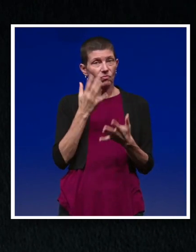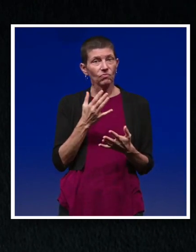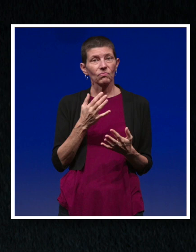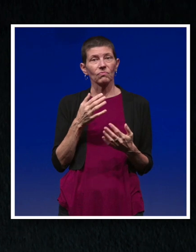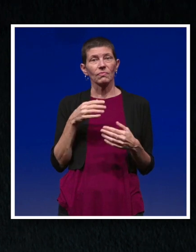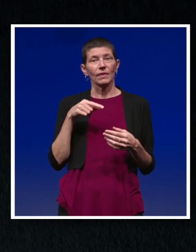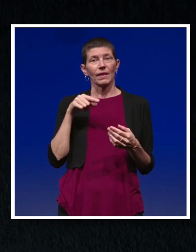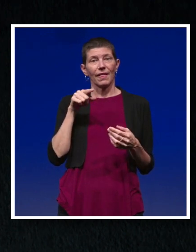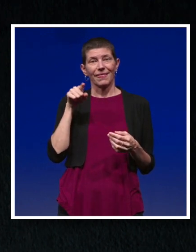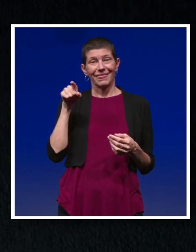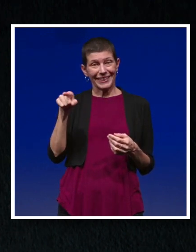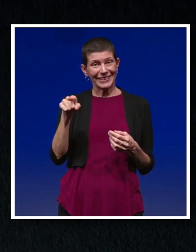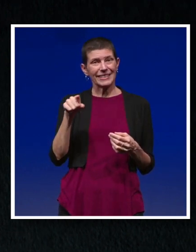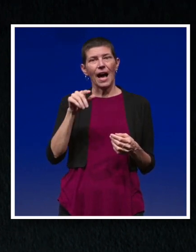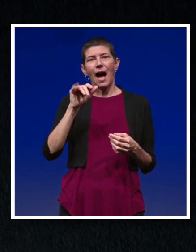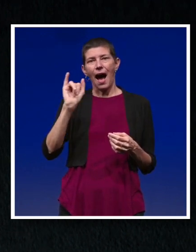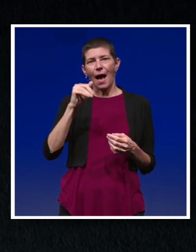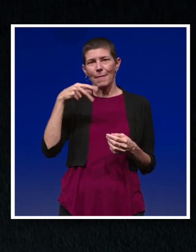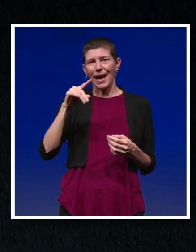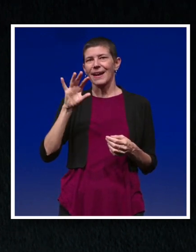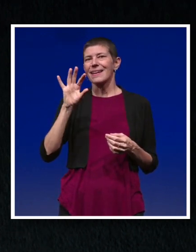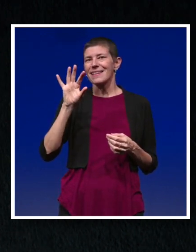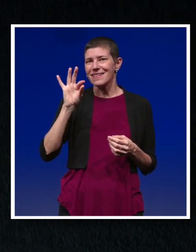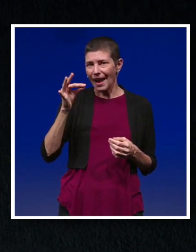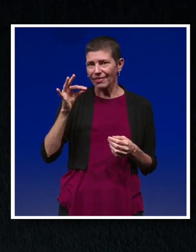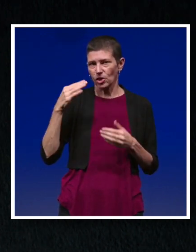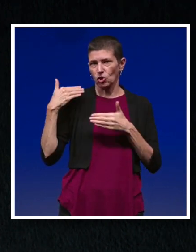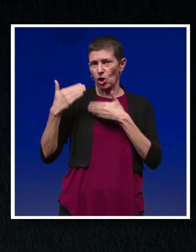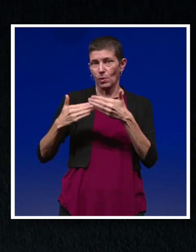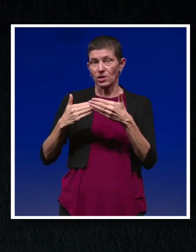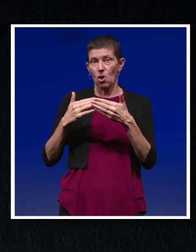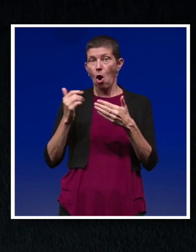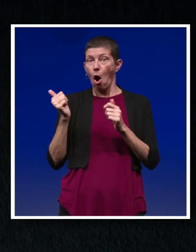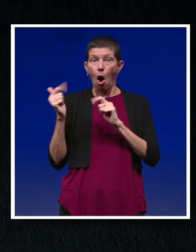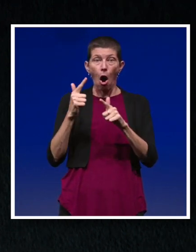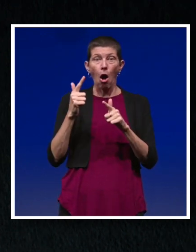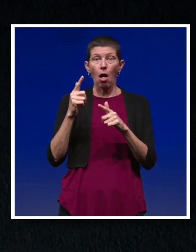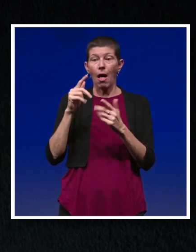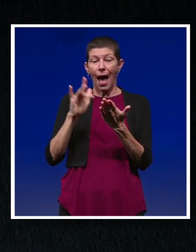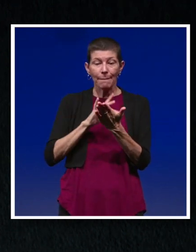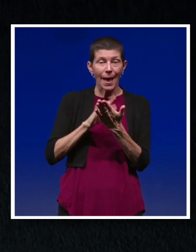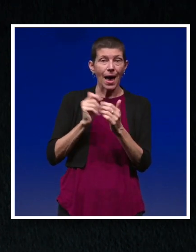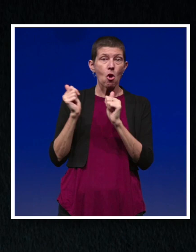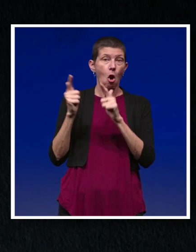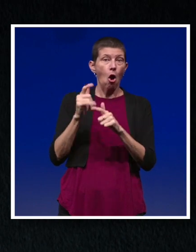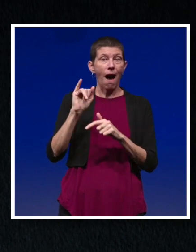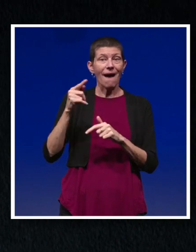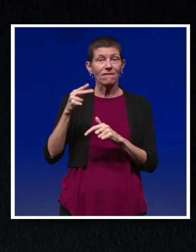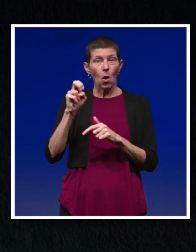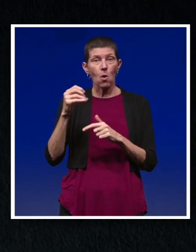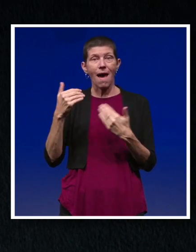As a reminder, this is an iPad ninth generation. Not every iPad or iPhone